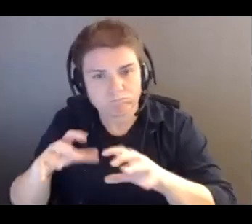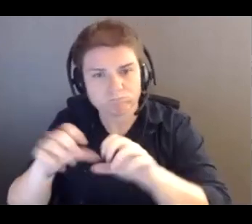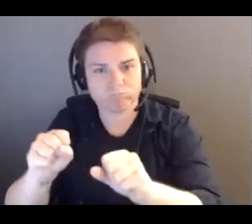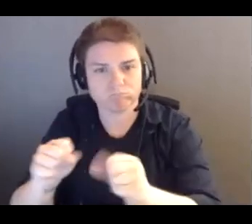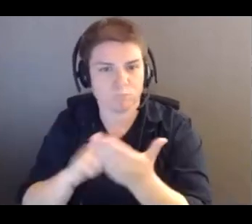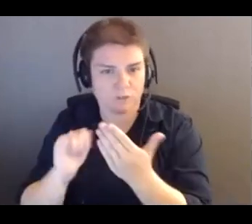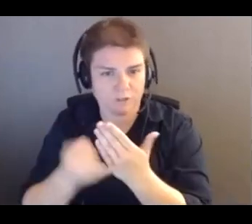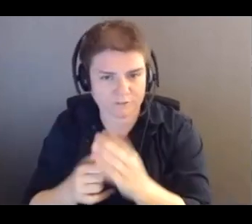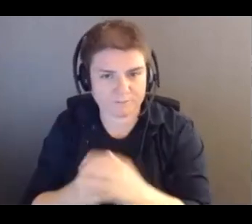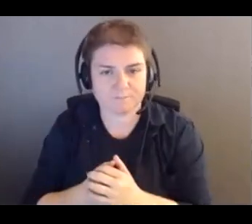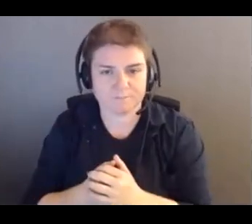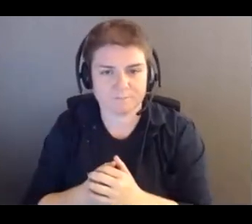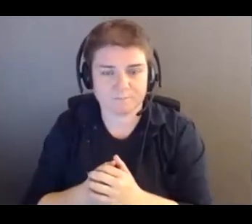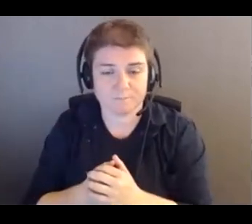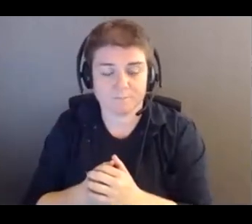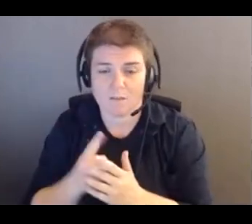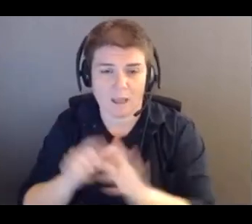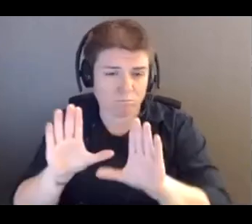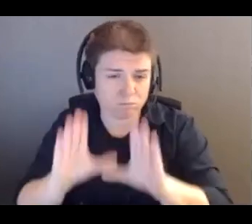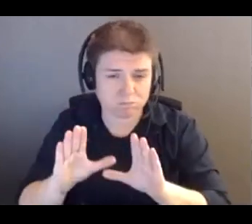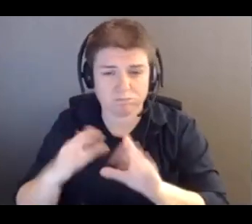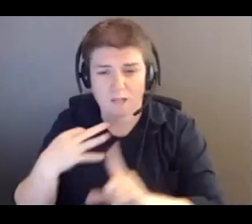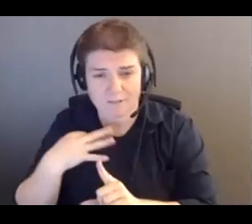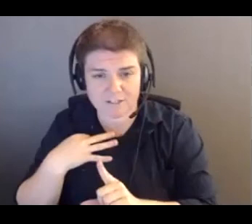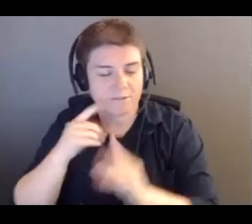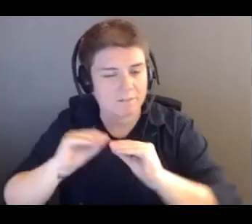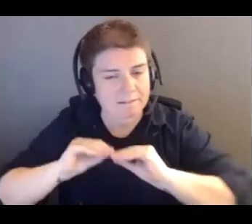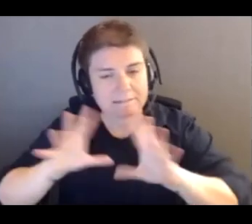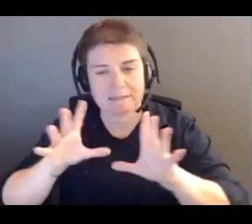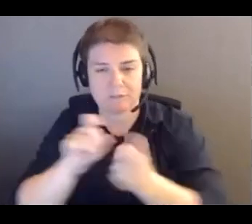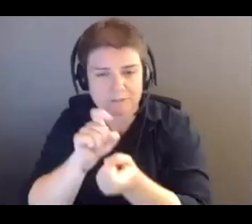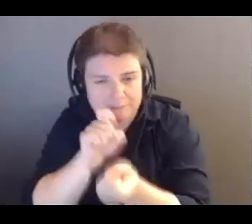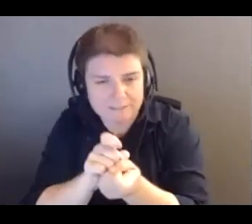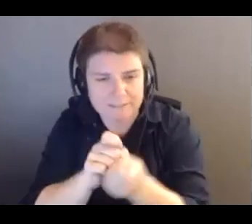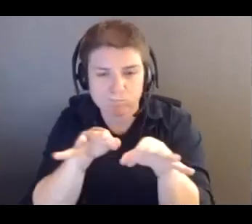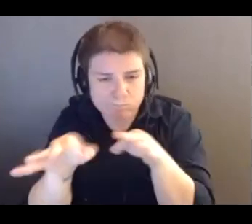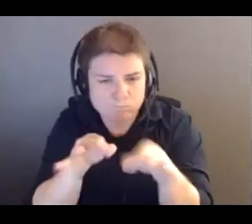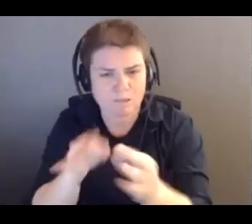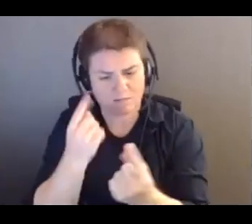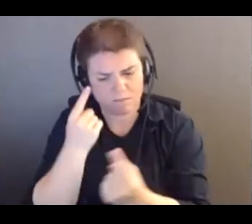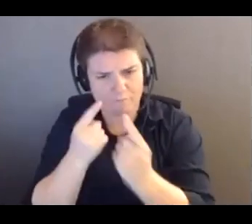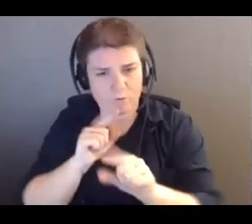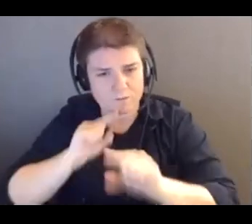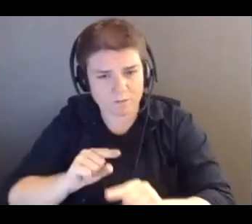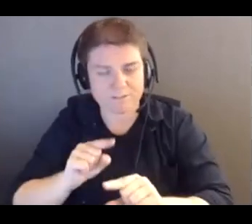Exceptional applications have clear, detailed, thoughtful responses that directly address the criteria of the program.